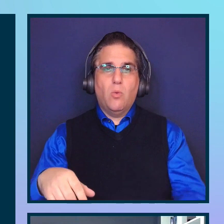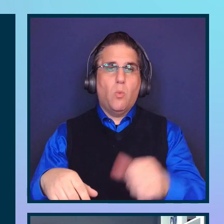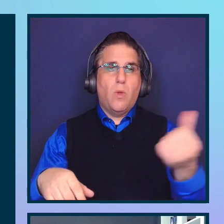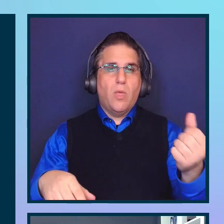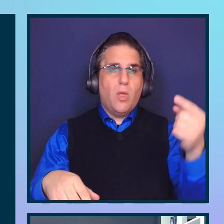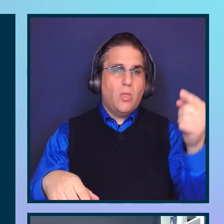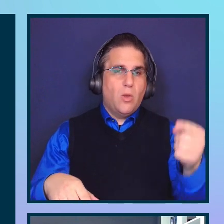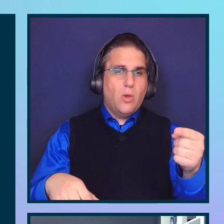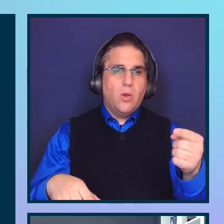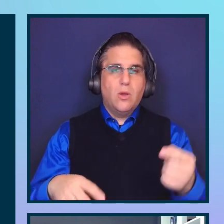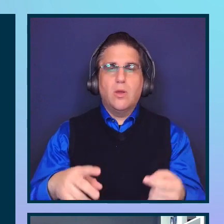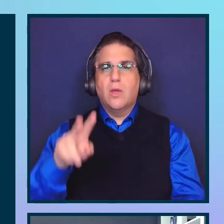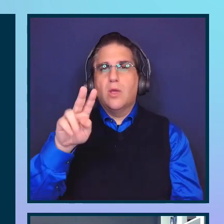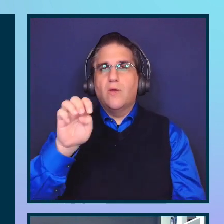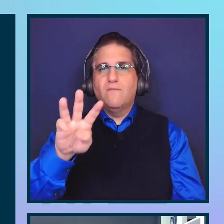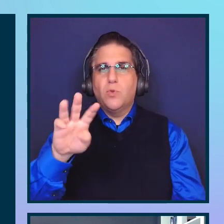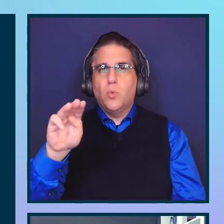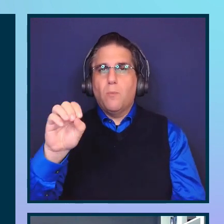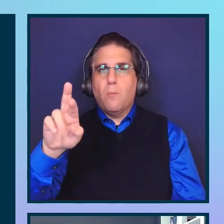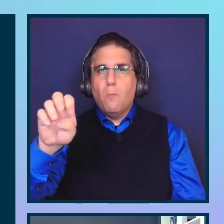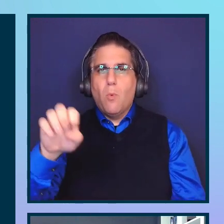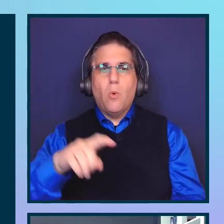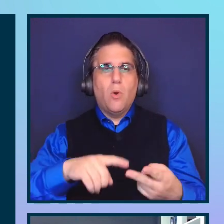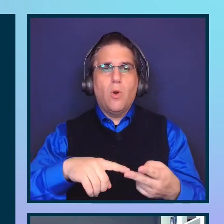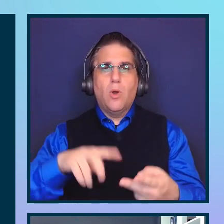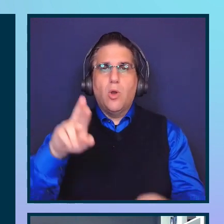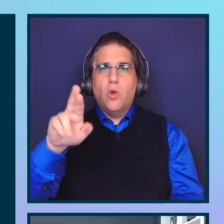View More, those type of words, Click Here.